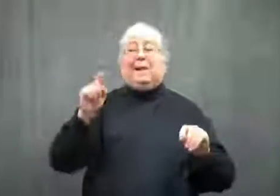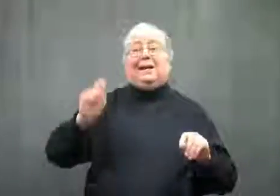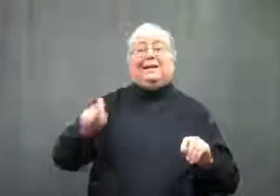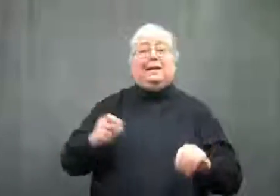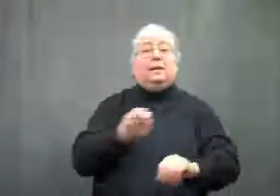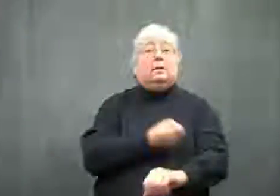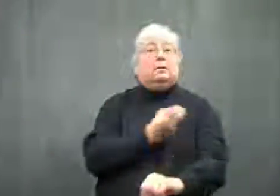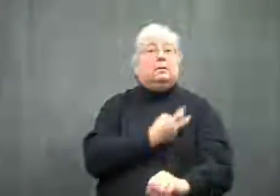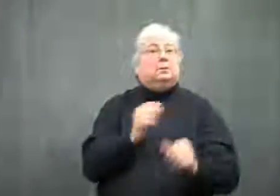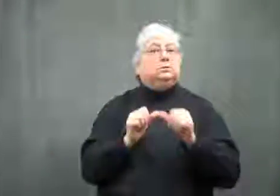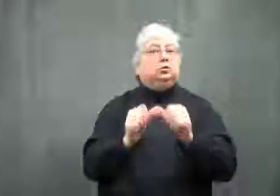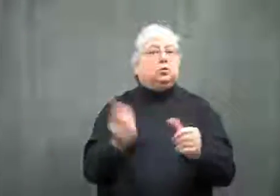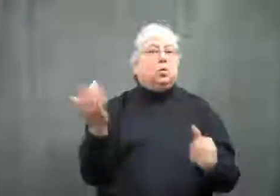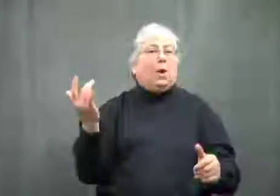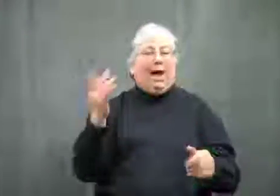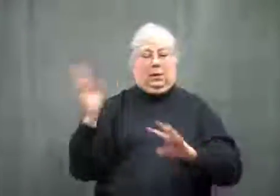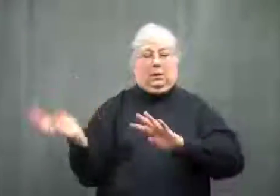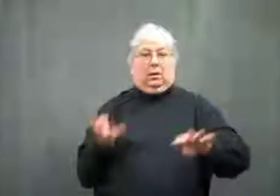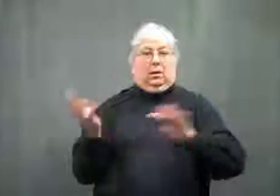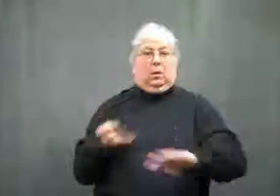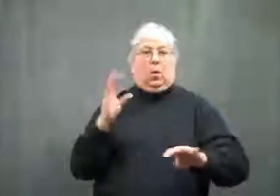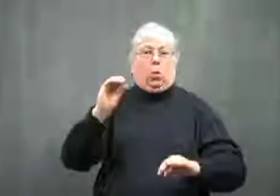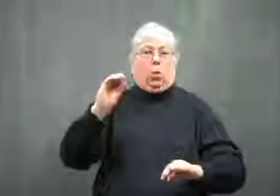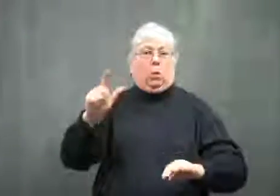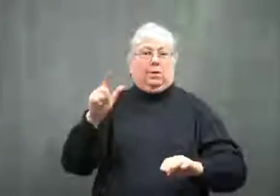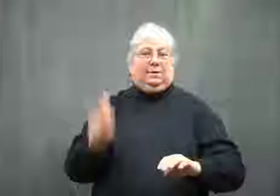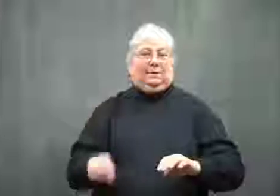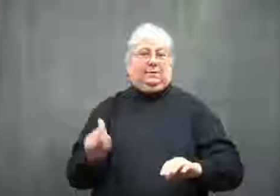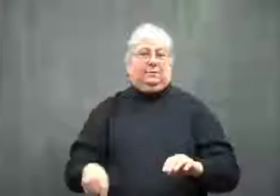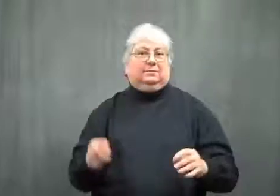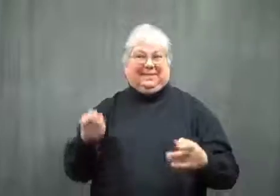However, the reactors still need electric power to keep the coolant moving.